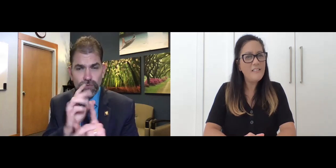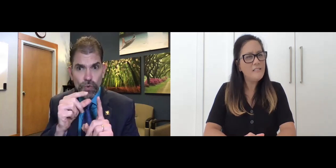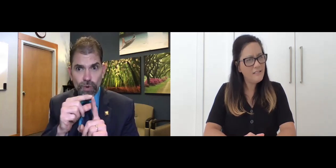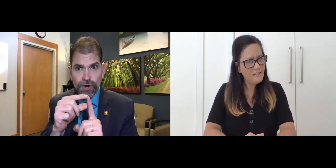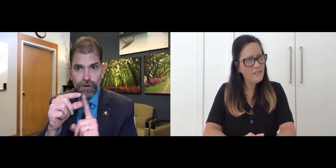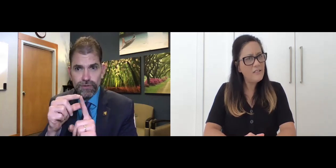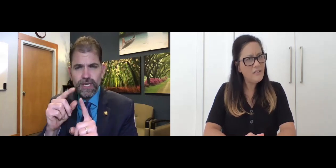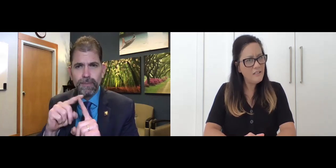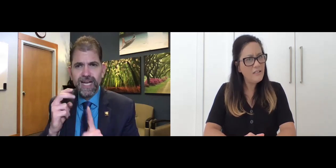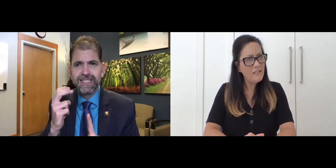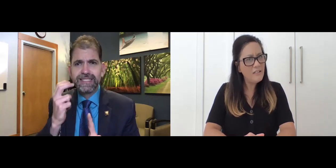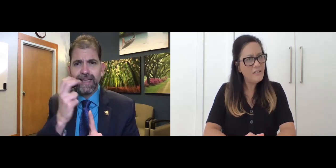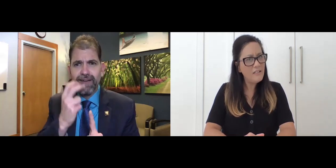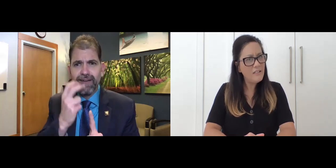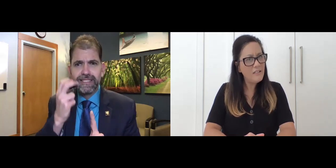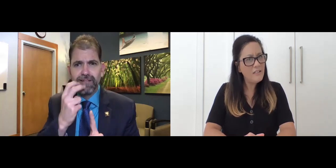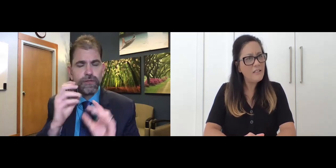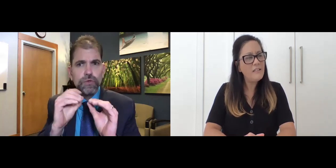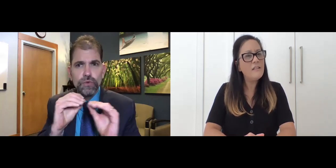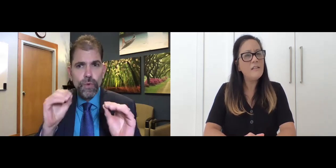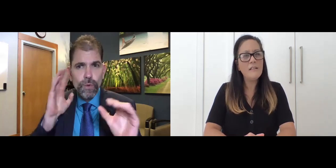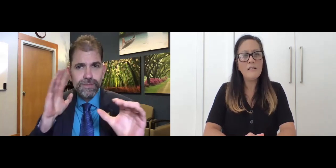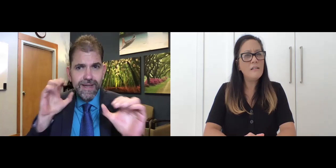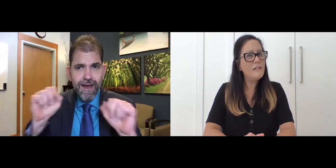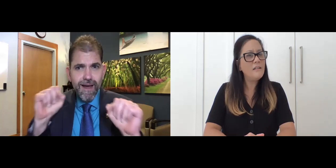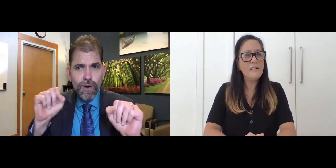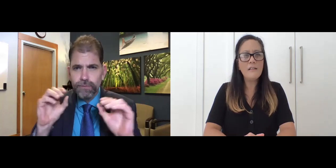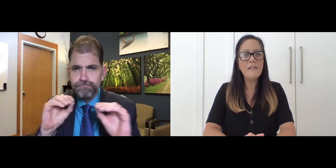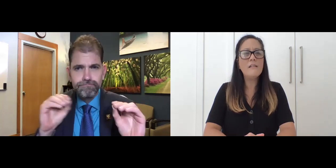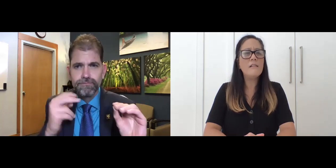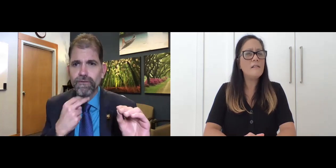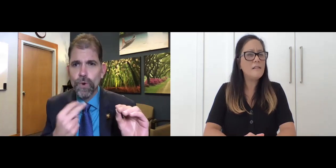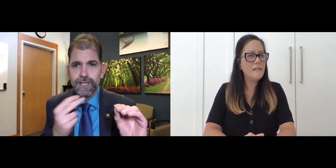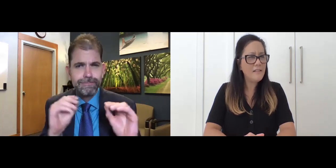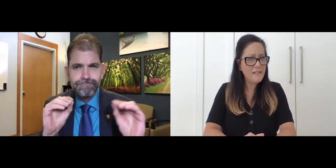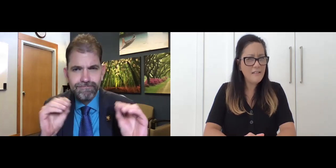I was beginning to say words but I wasn't actually making any sounds